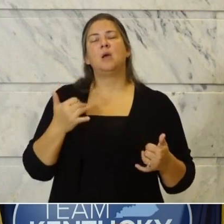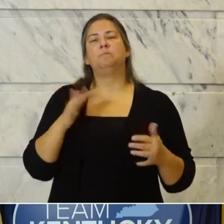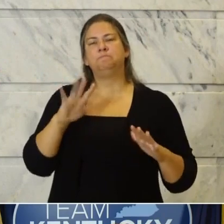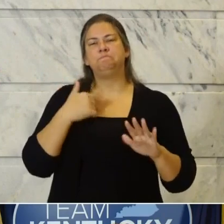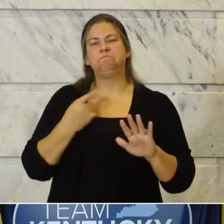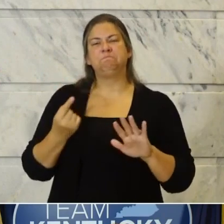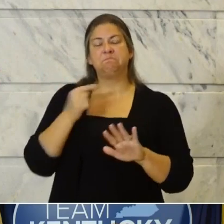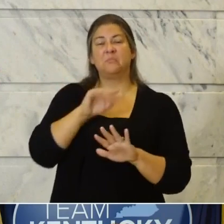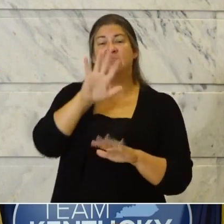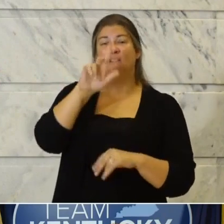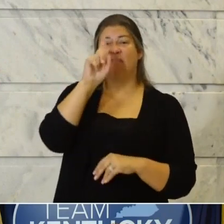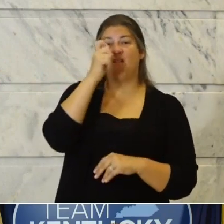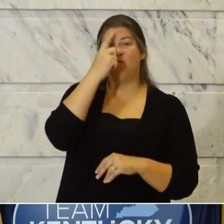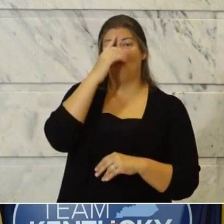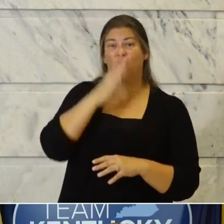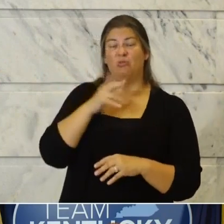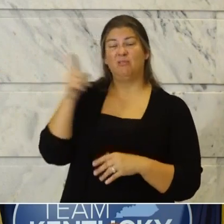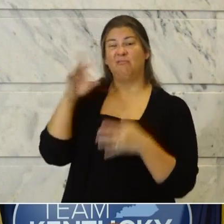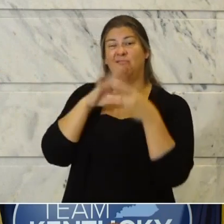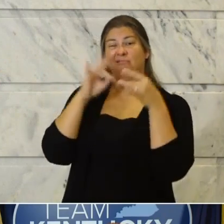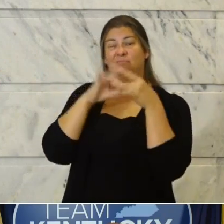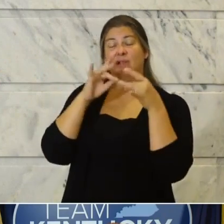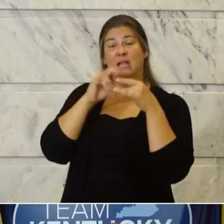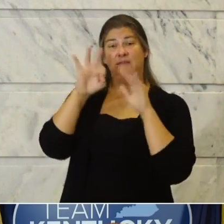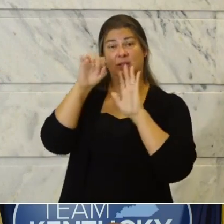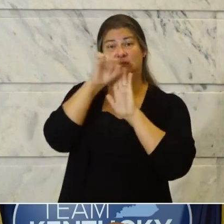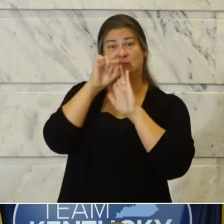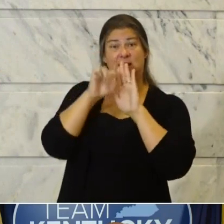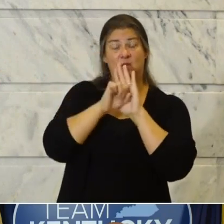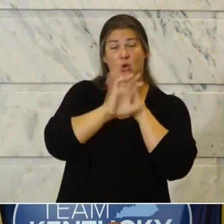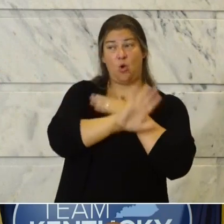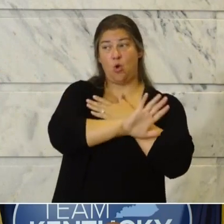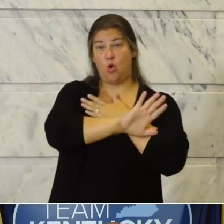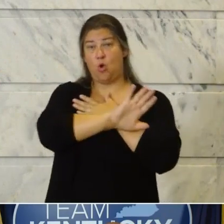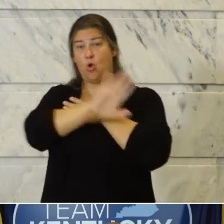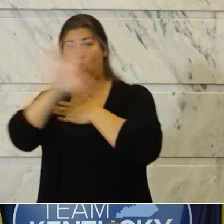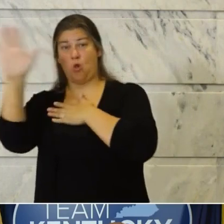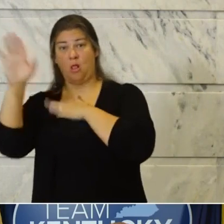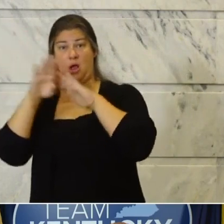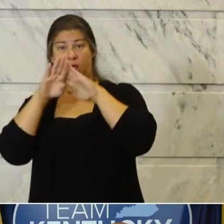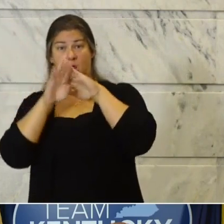state test positivity is less than 6% and if the hospitals or the health care